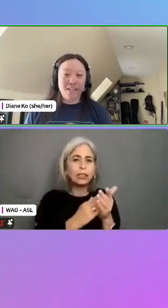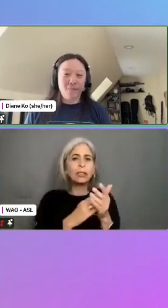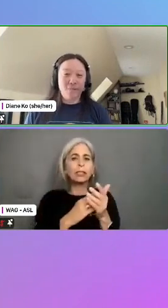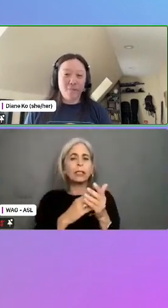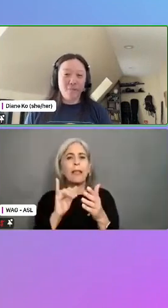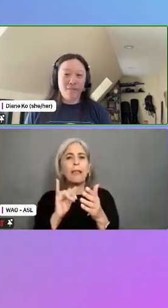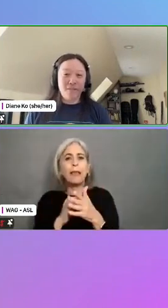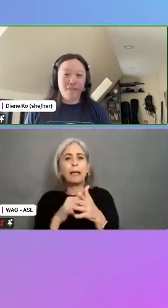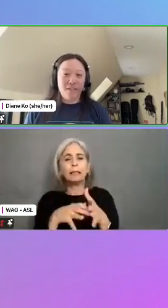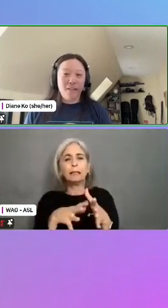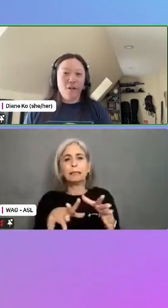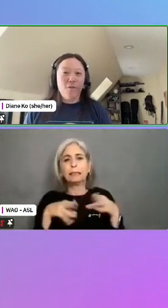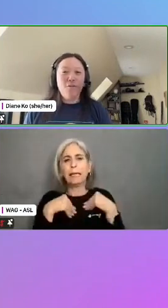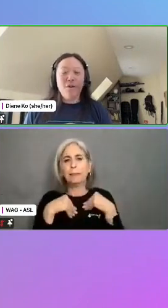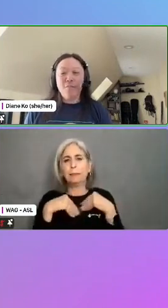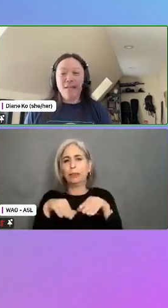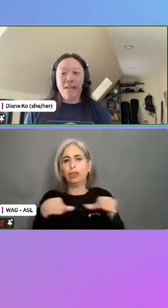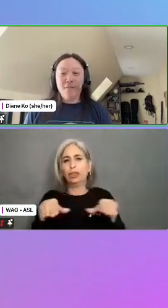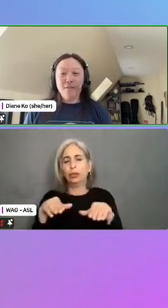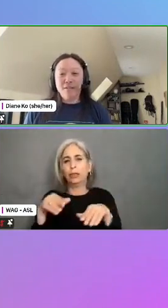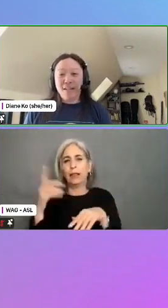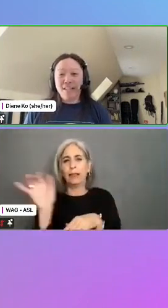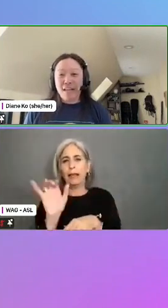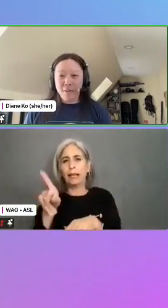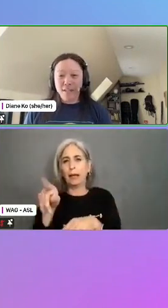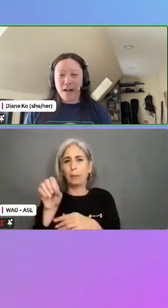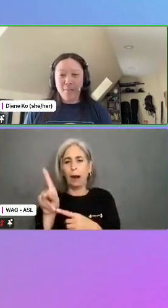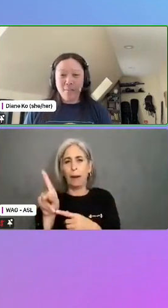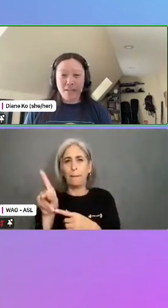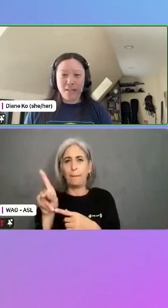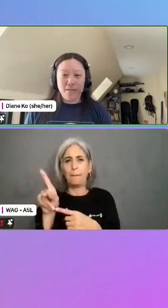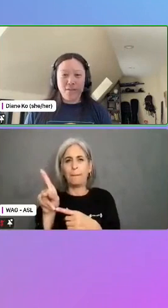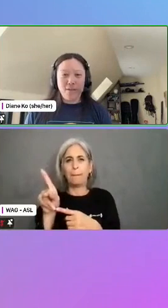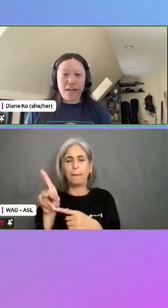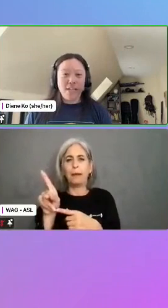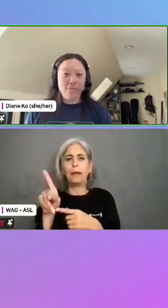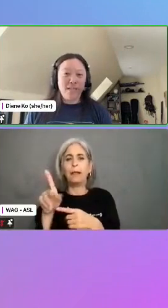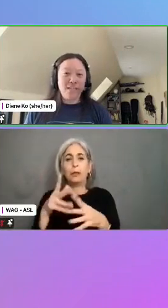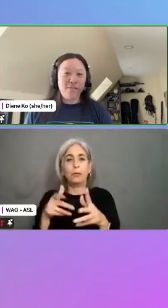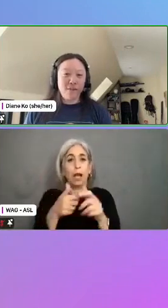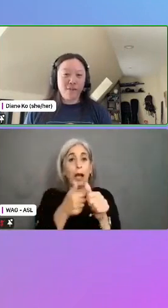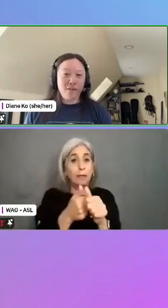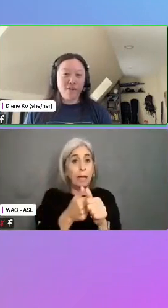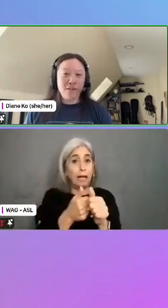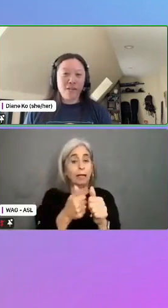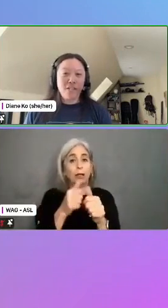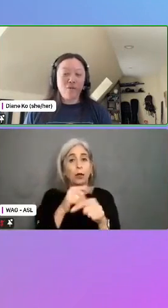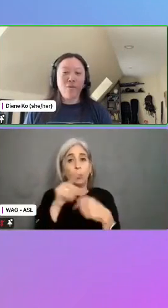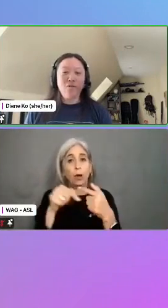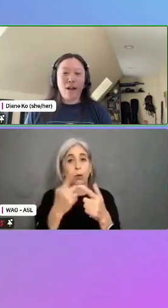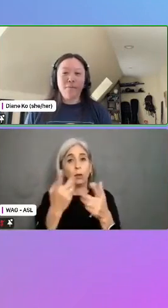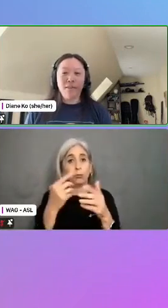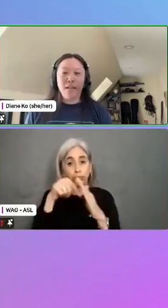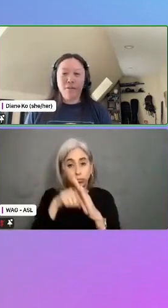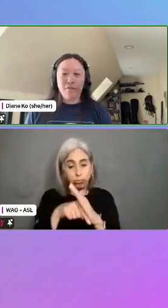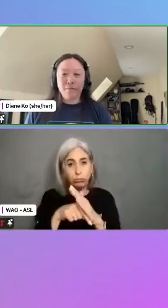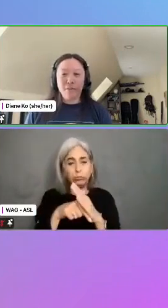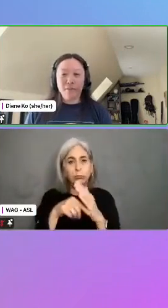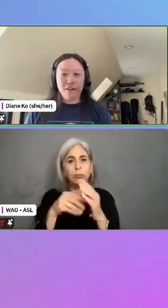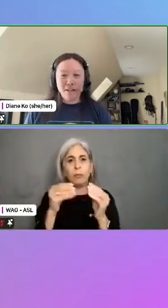Children as a reserve prop name for the content that was passed in inside component of the tabs when it was used. We know we want to have